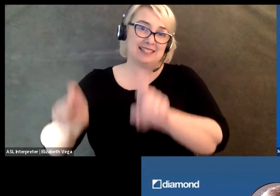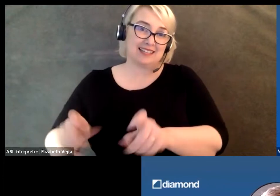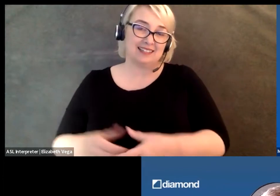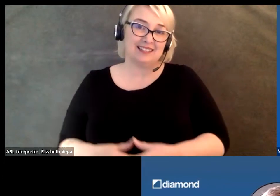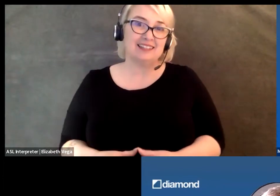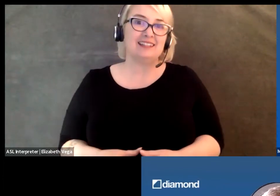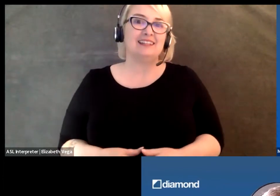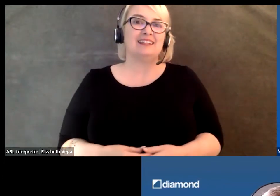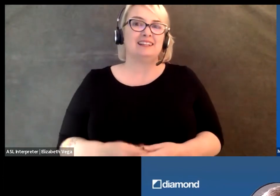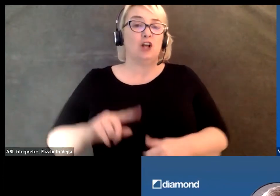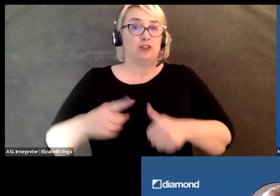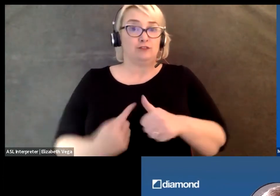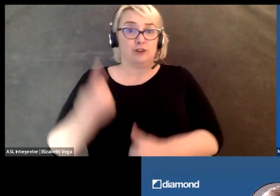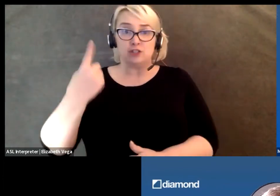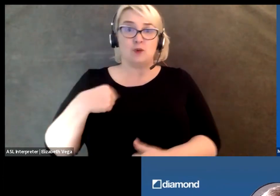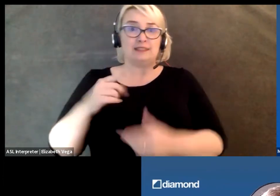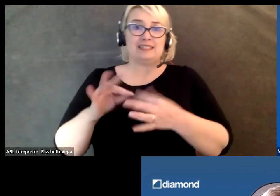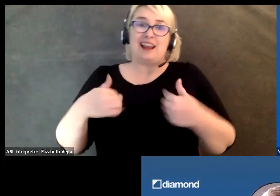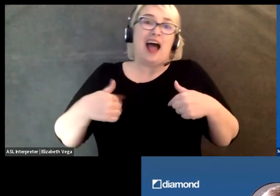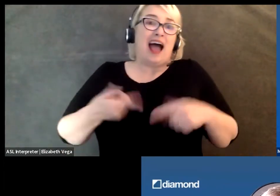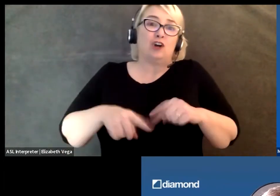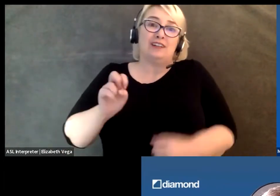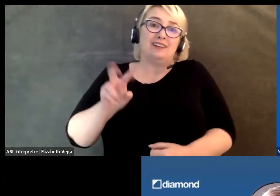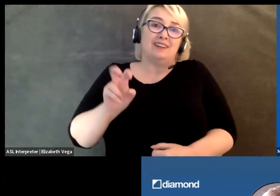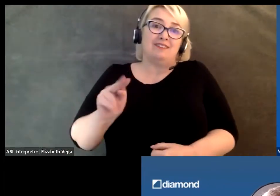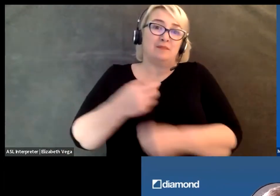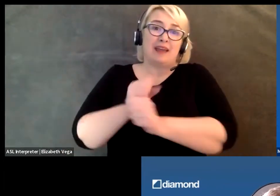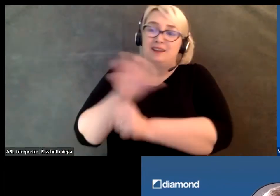One said he couldn't even make the appointment online without help.